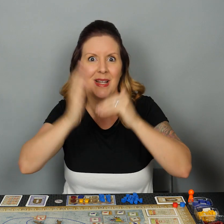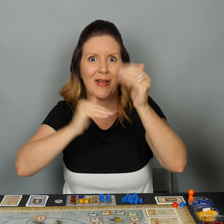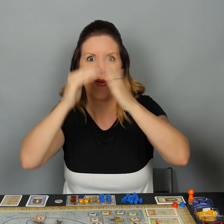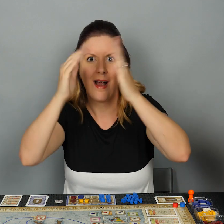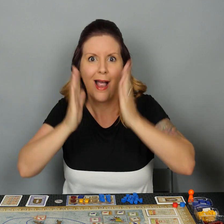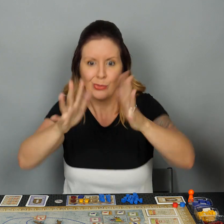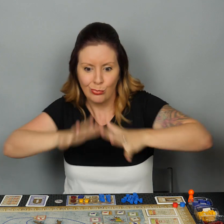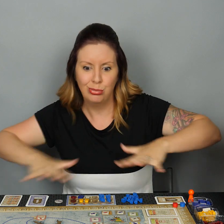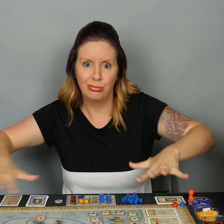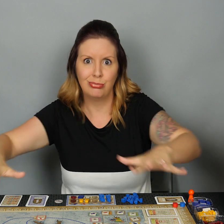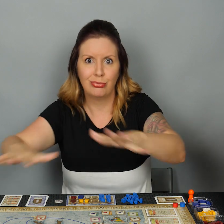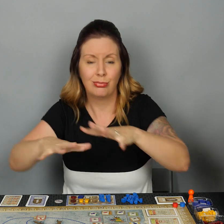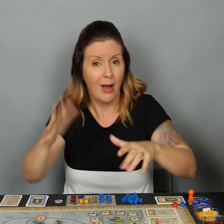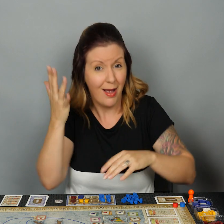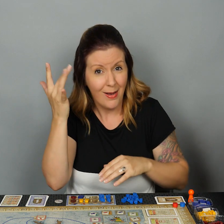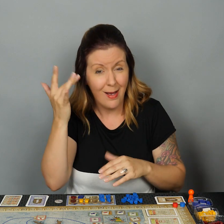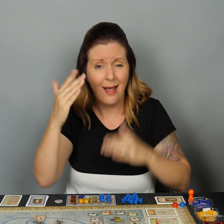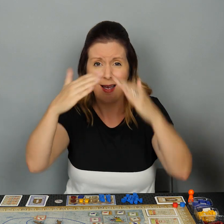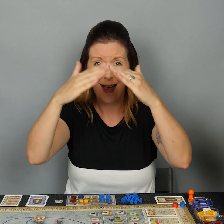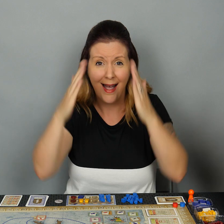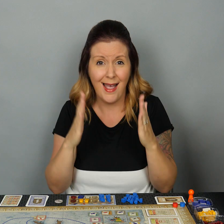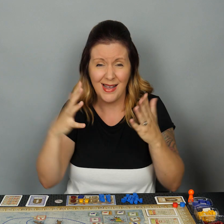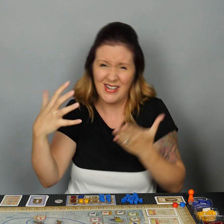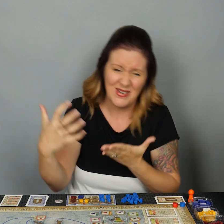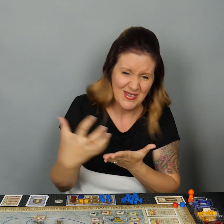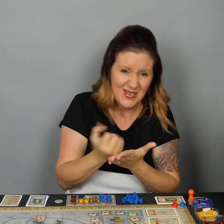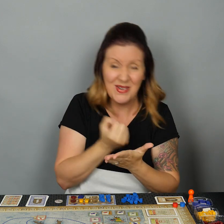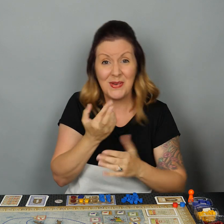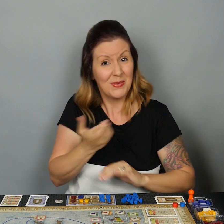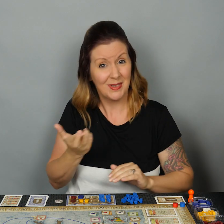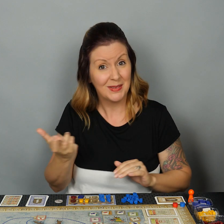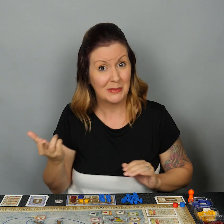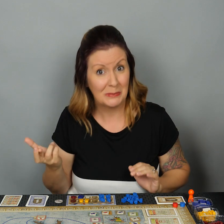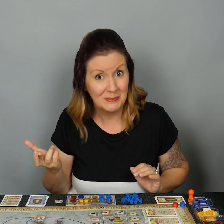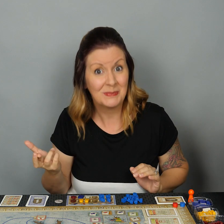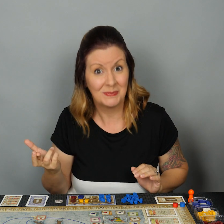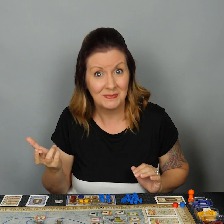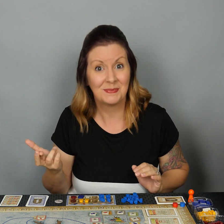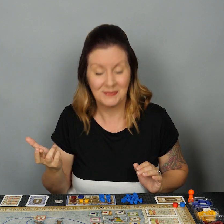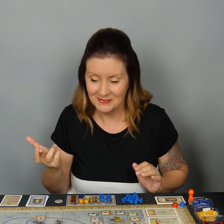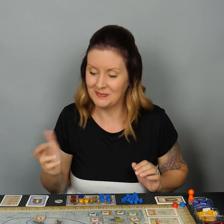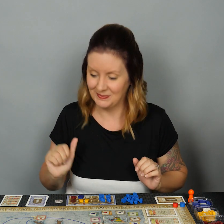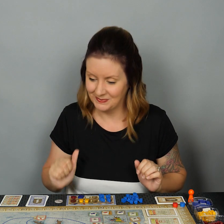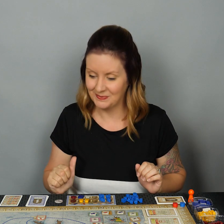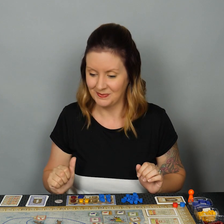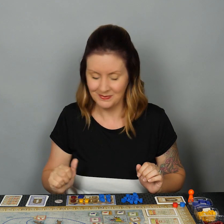You want to build houses because houses produce resources.